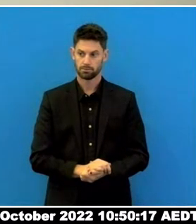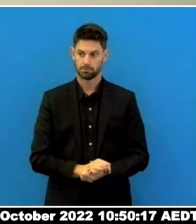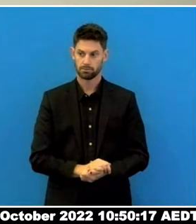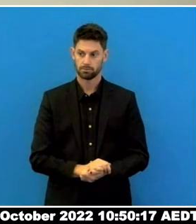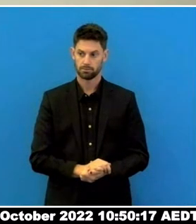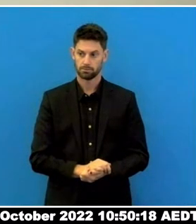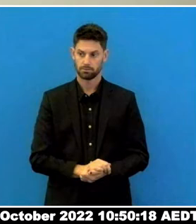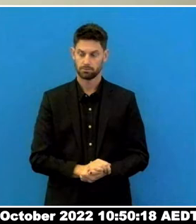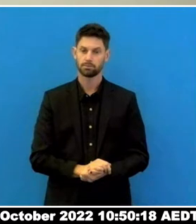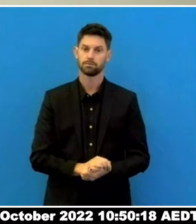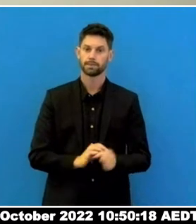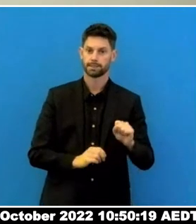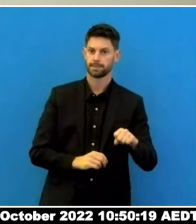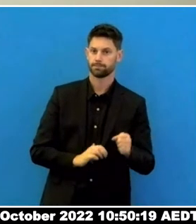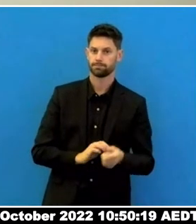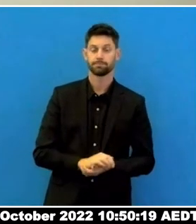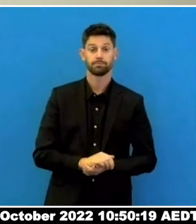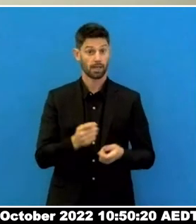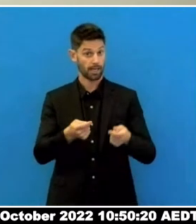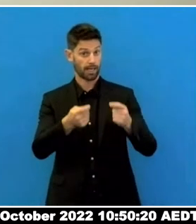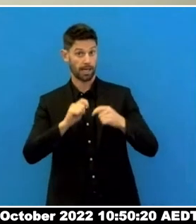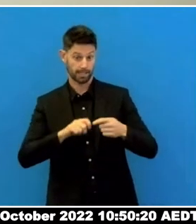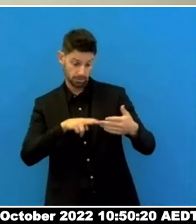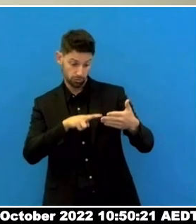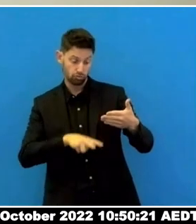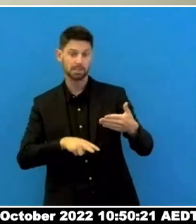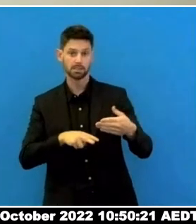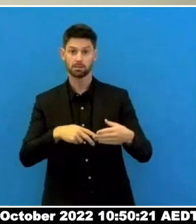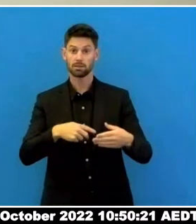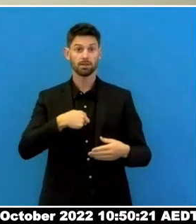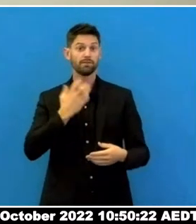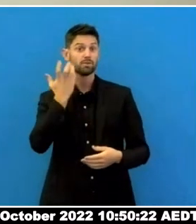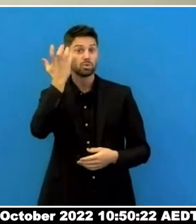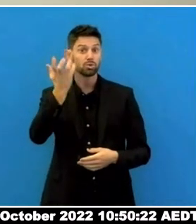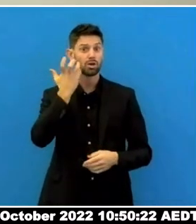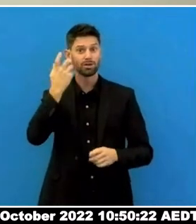Yes. "I have no hope for the future. I feel very stressed.